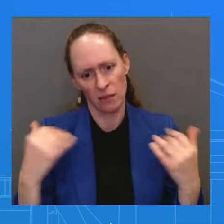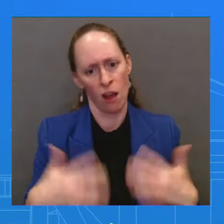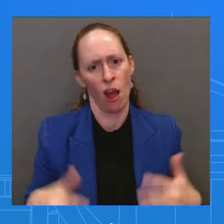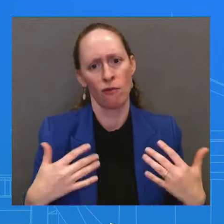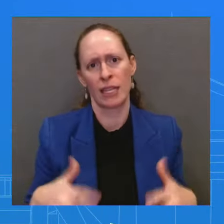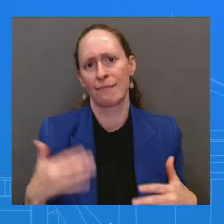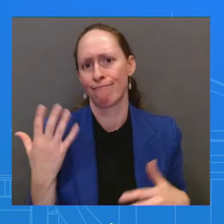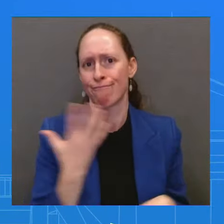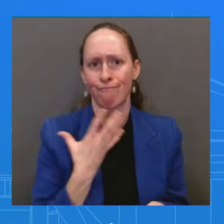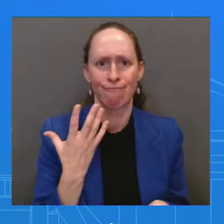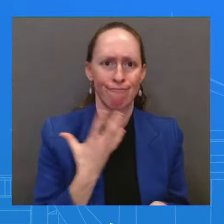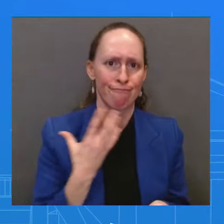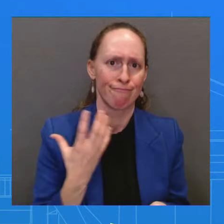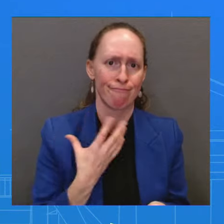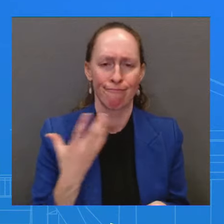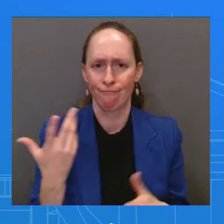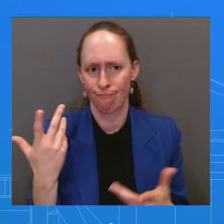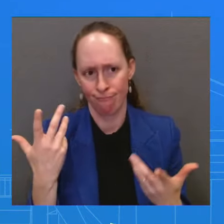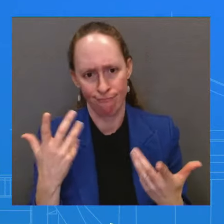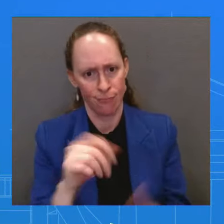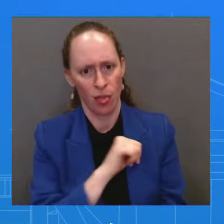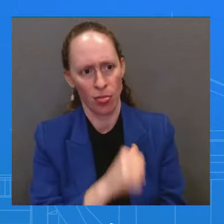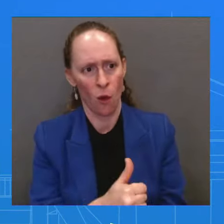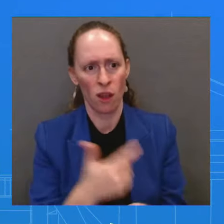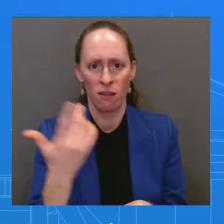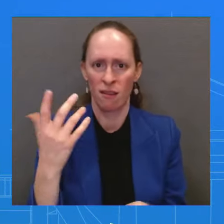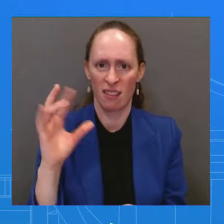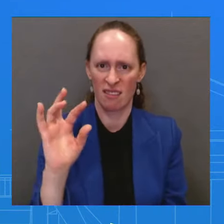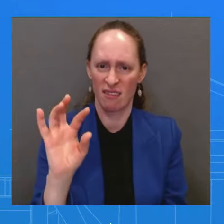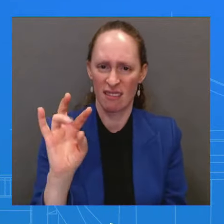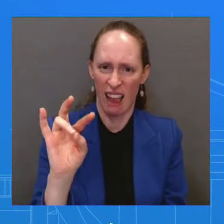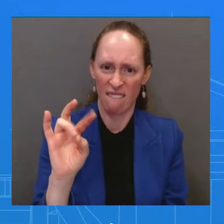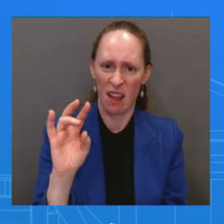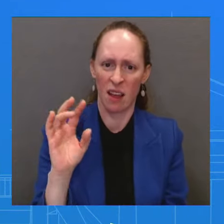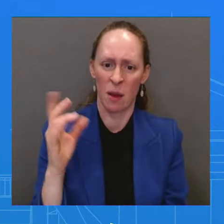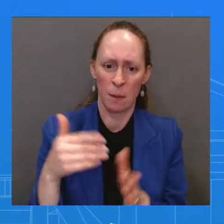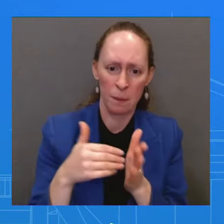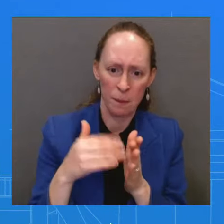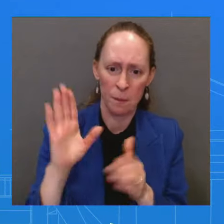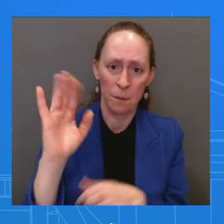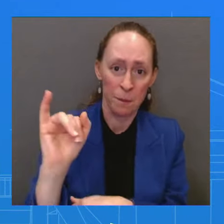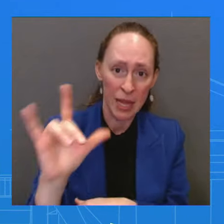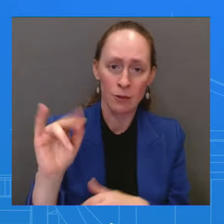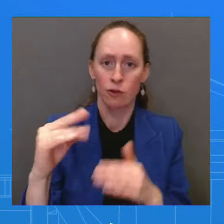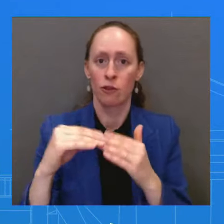more than $7 billion. You see his commitment to HBCUs. I just don't have anything to share beyond that.